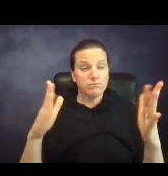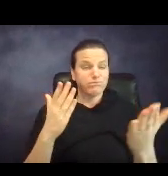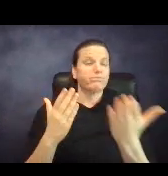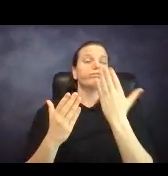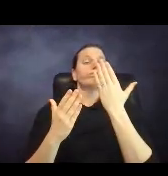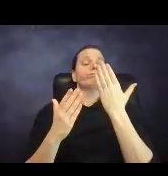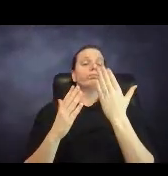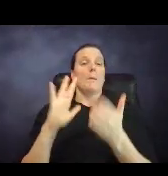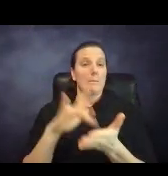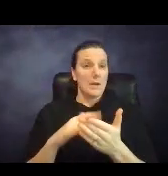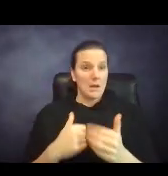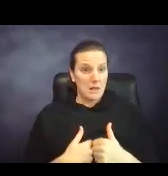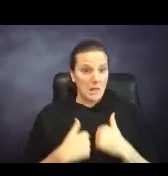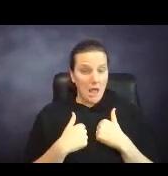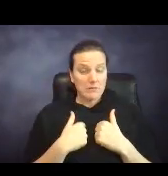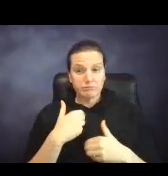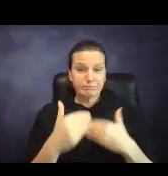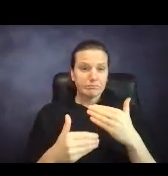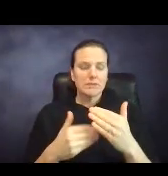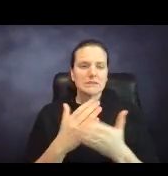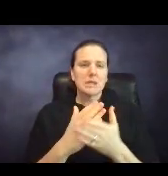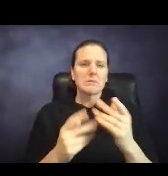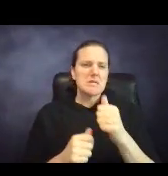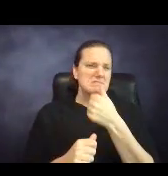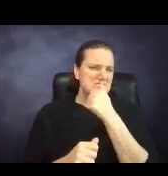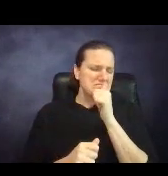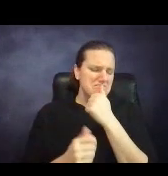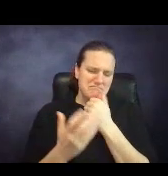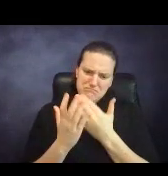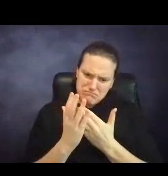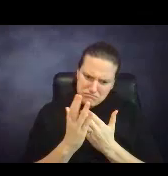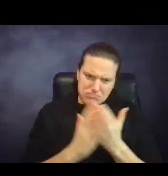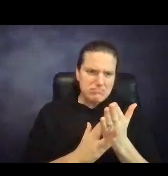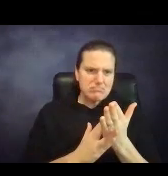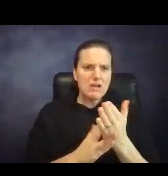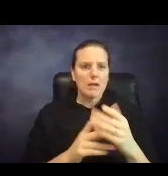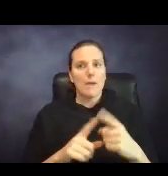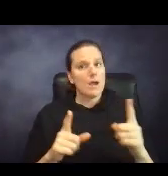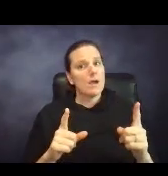we, some people will try to just tough it through, but really, you know, we have the opportunity to support